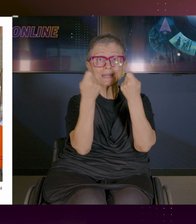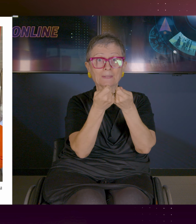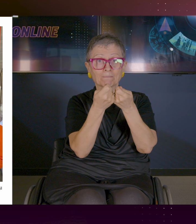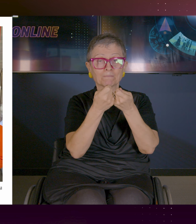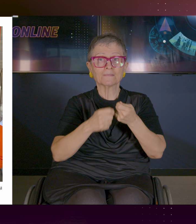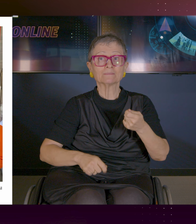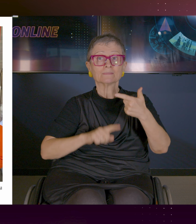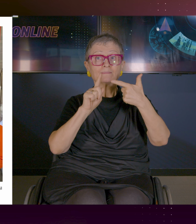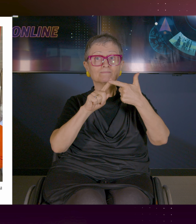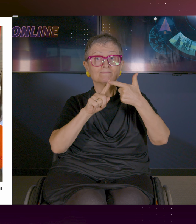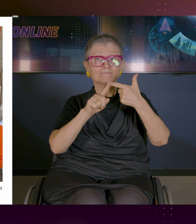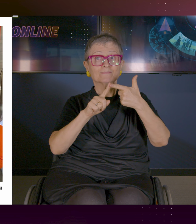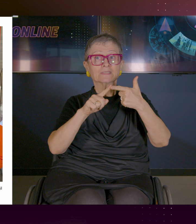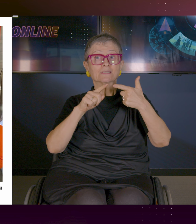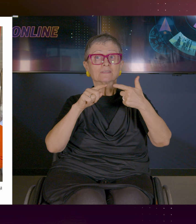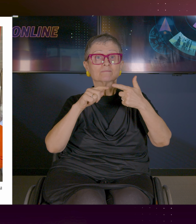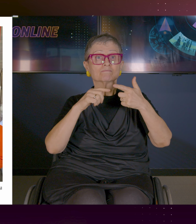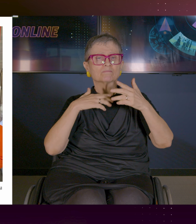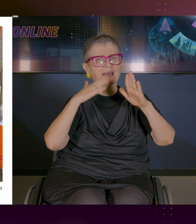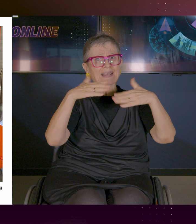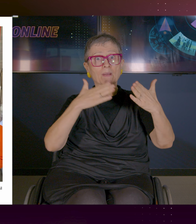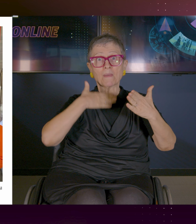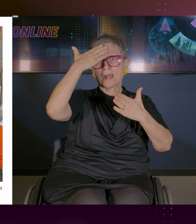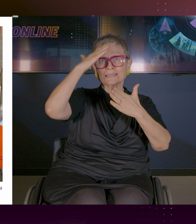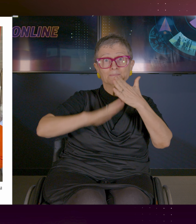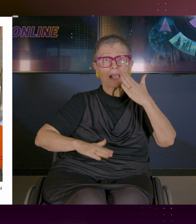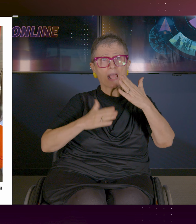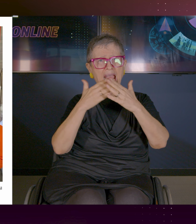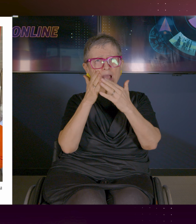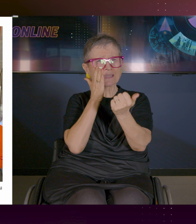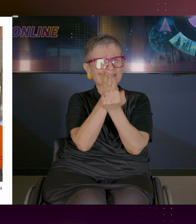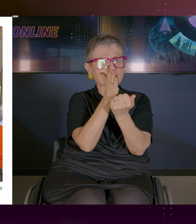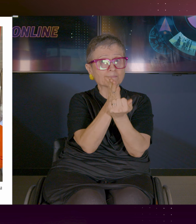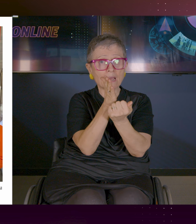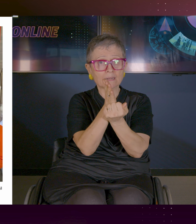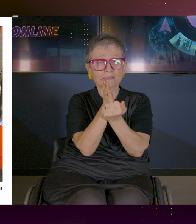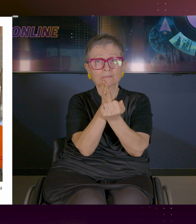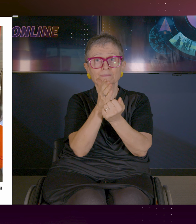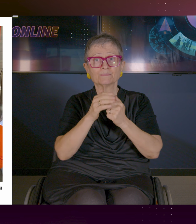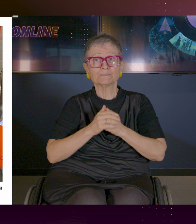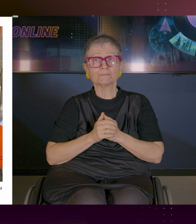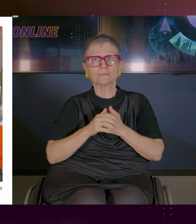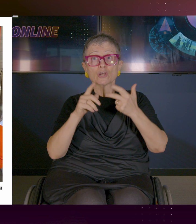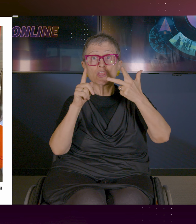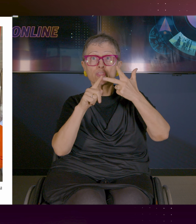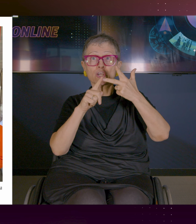so I've been working collaboratively with the projects team I've talked on my experience of accessibility